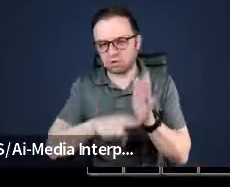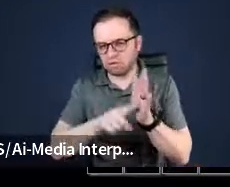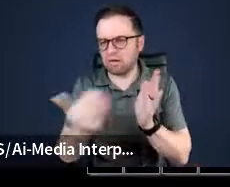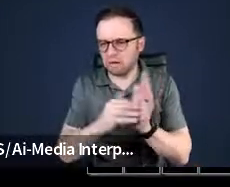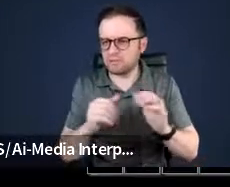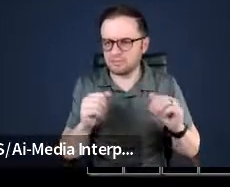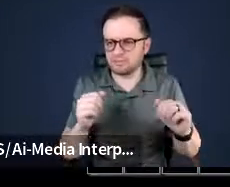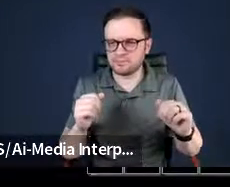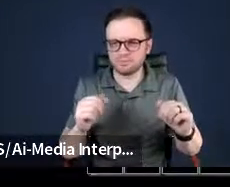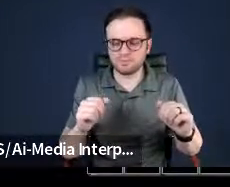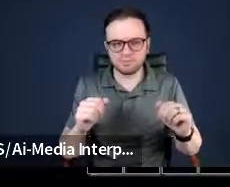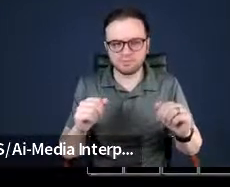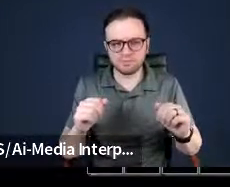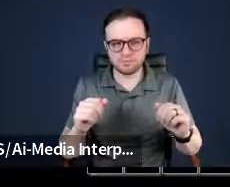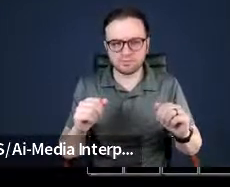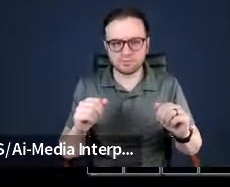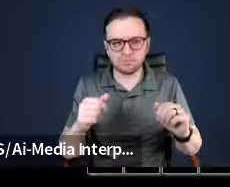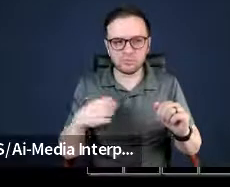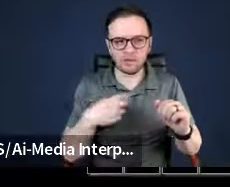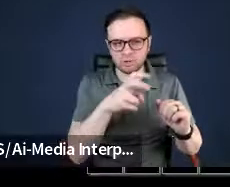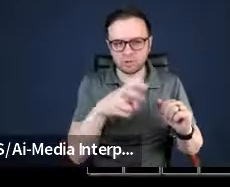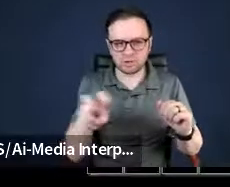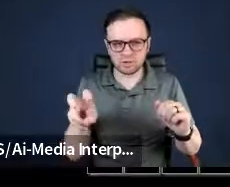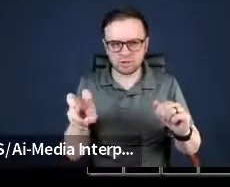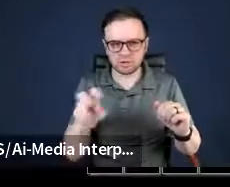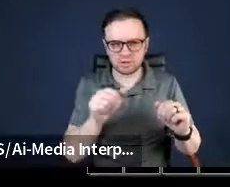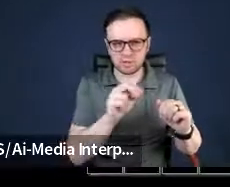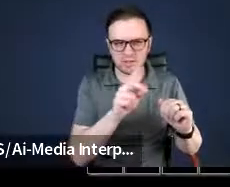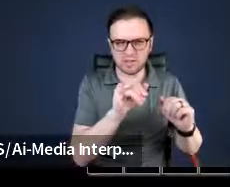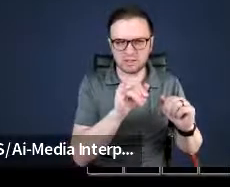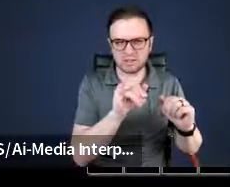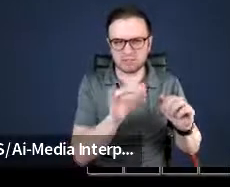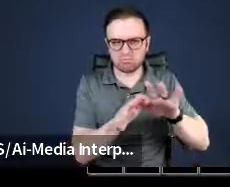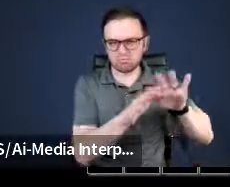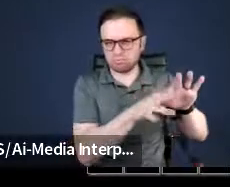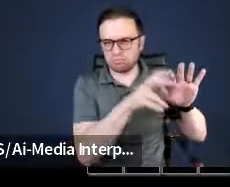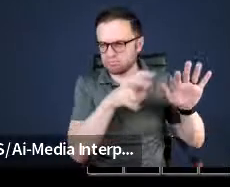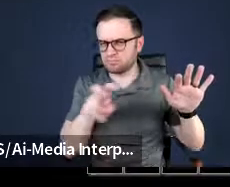structure of the site. You can also use color contrast in whatever element is and